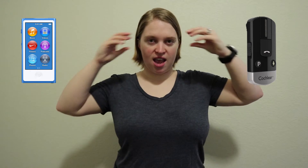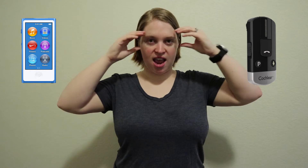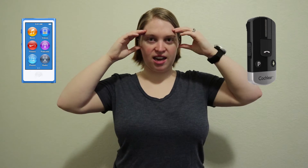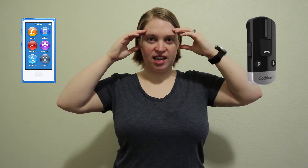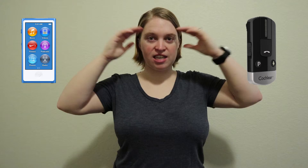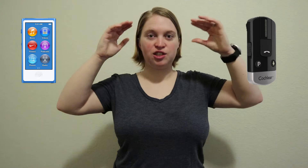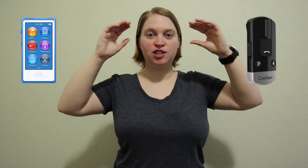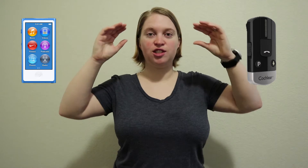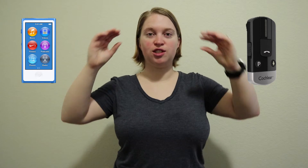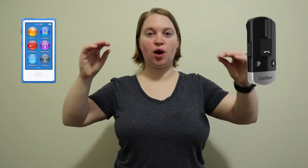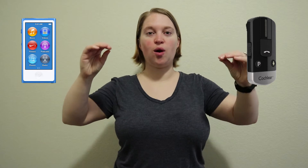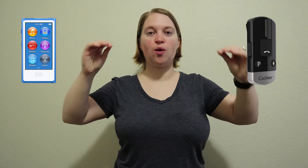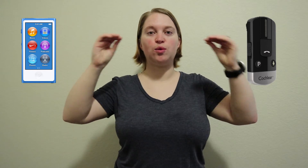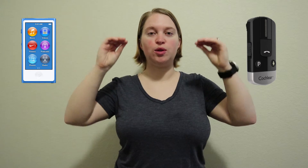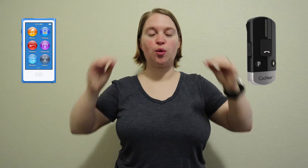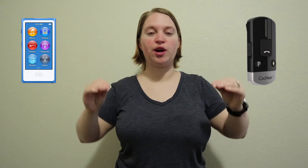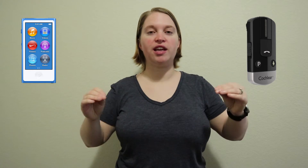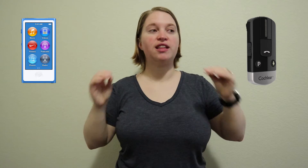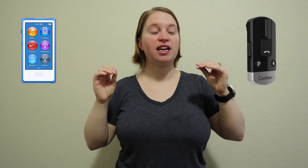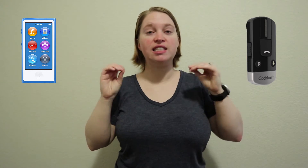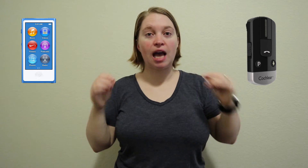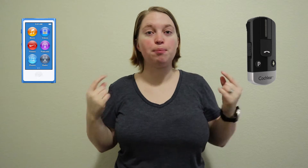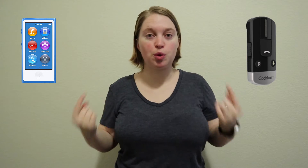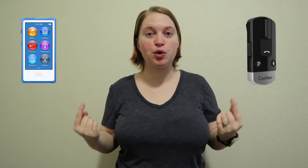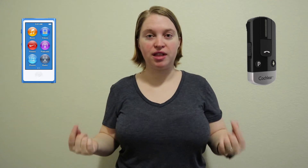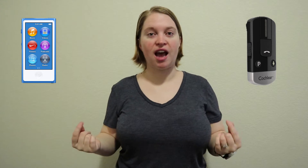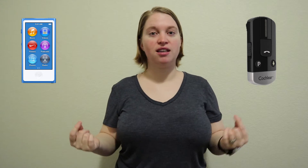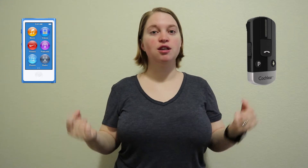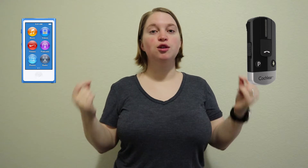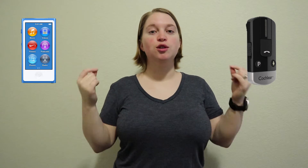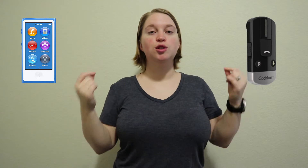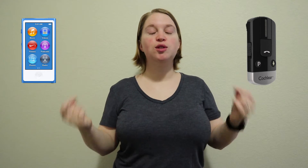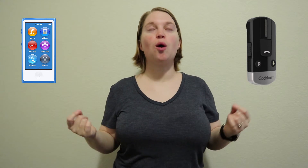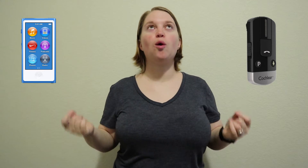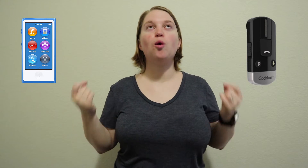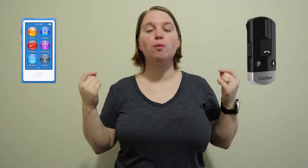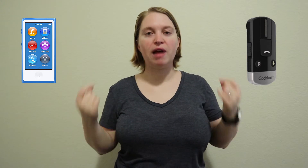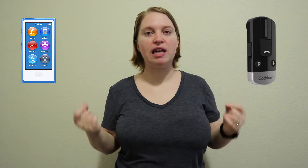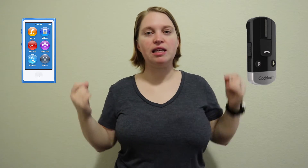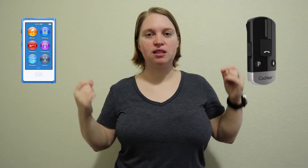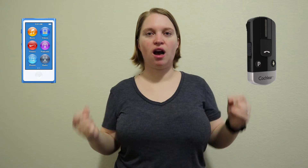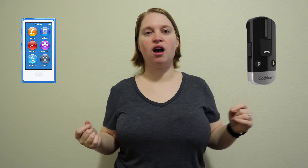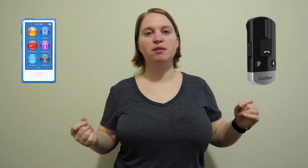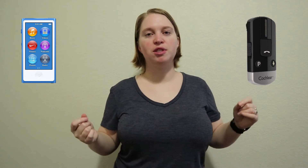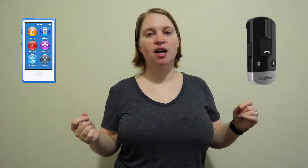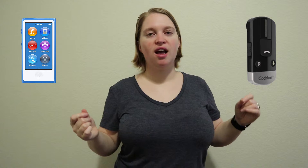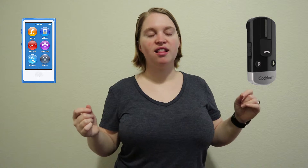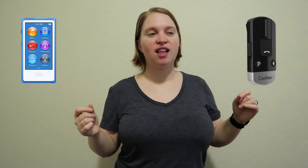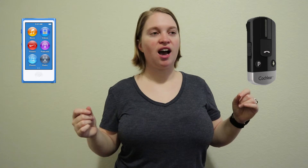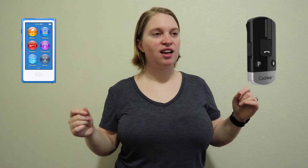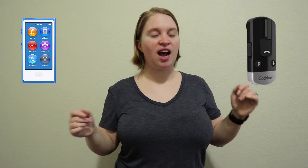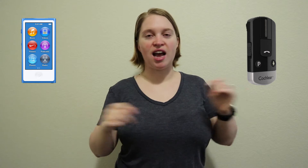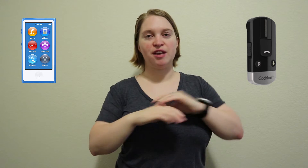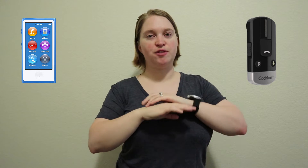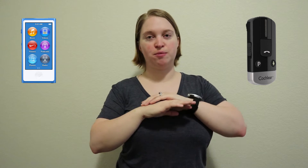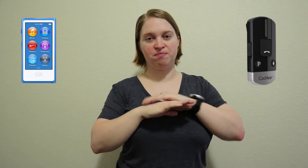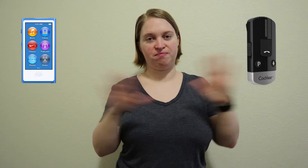and it's so annoying that it kept doing that so many times that I